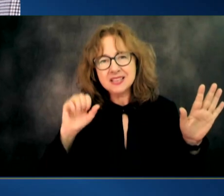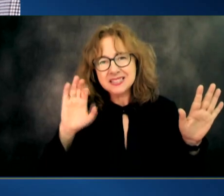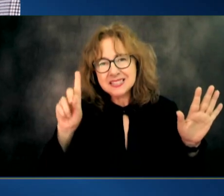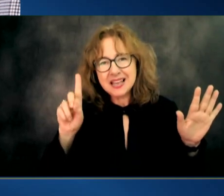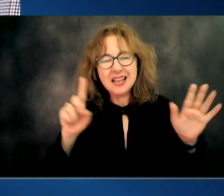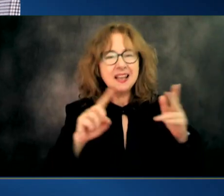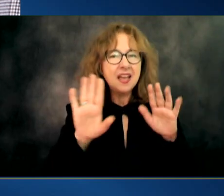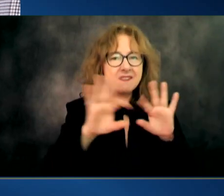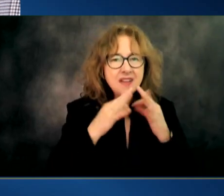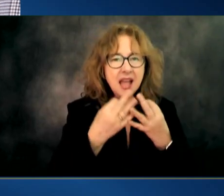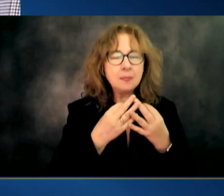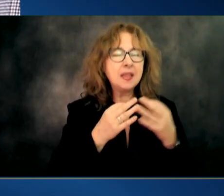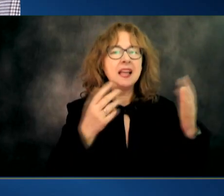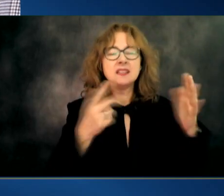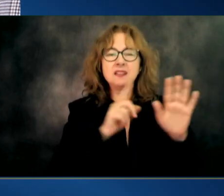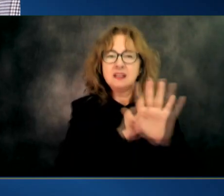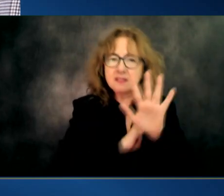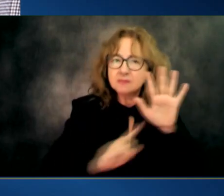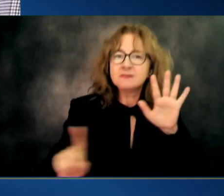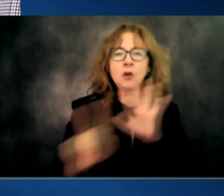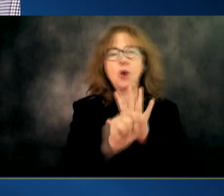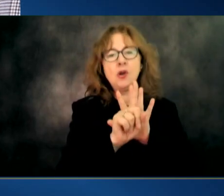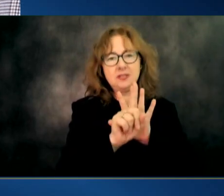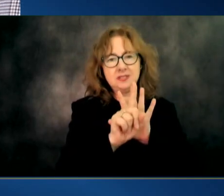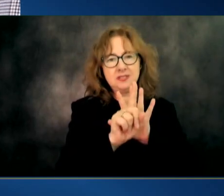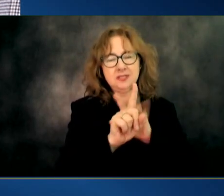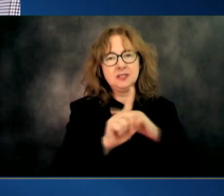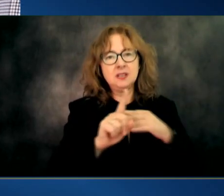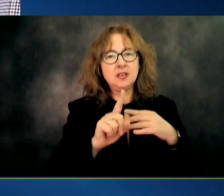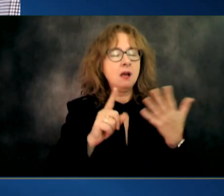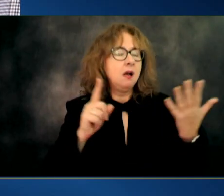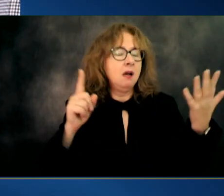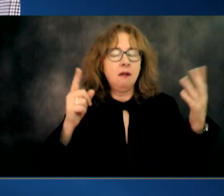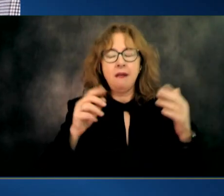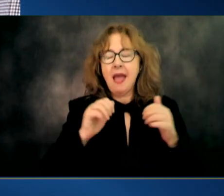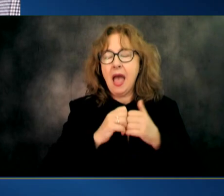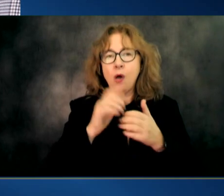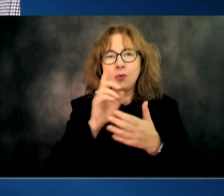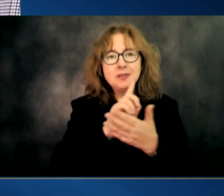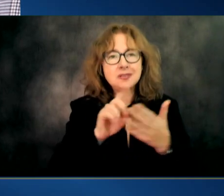design of access to care intervention programs or policy at the state level,